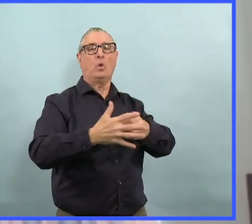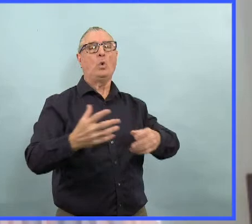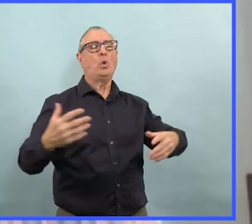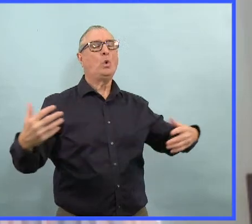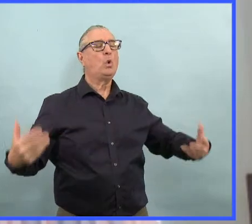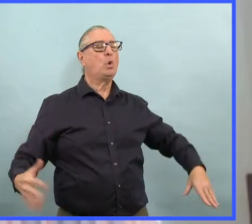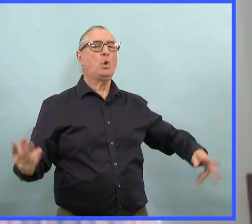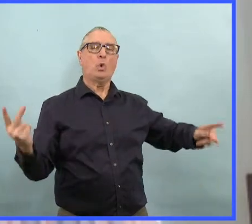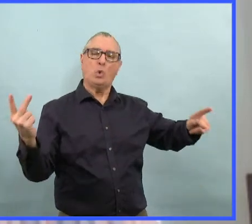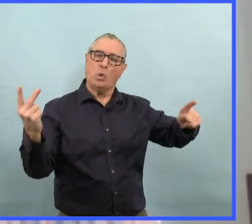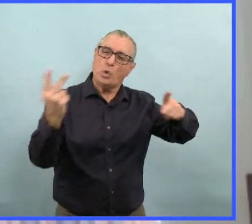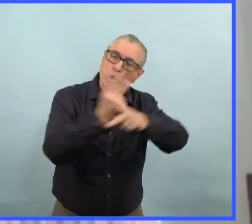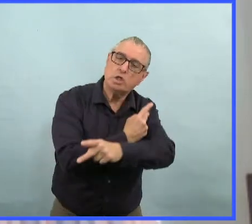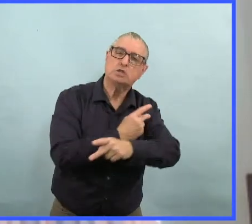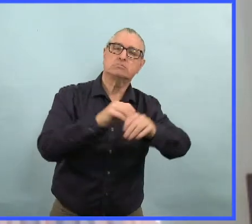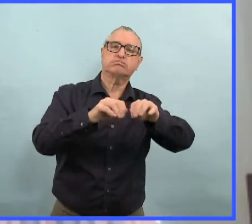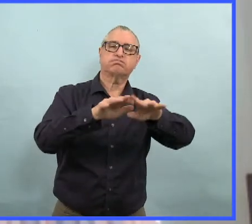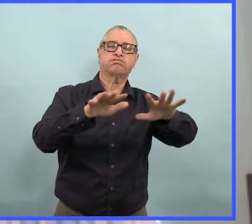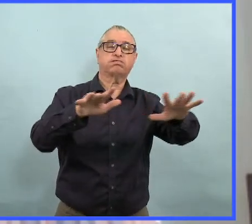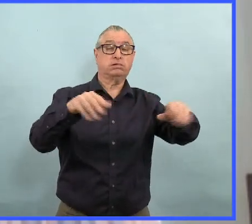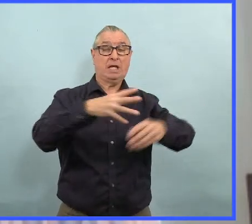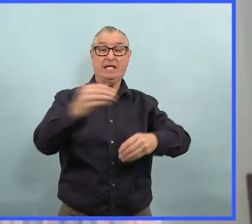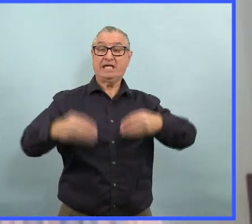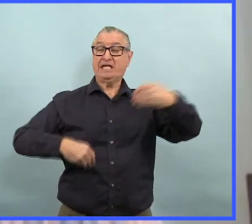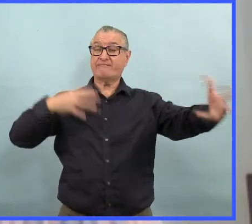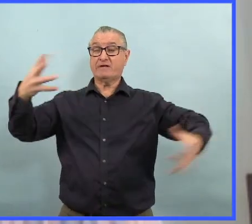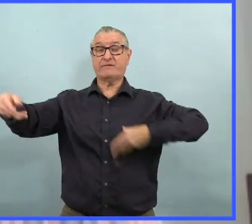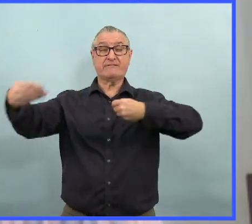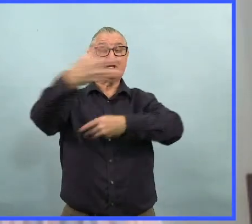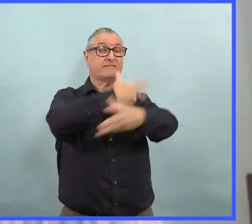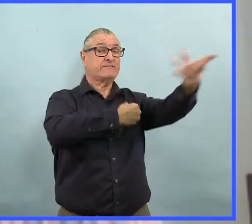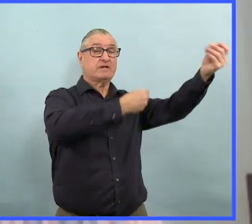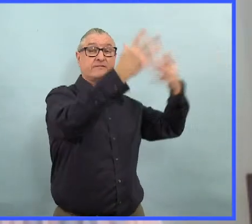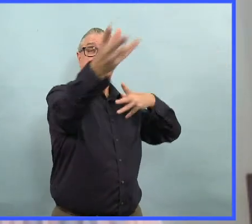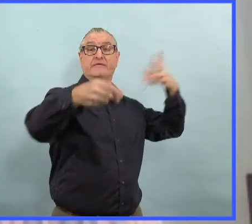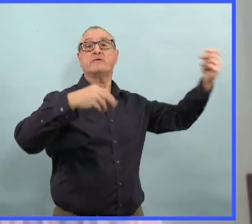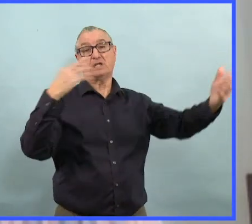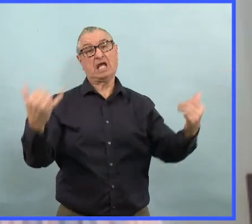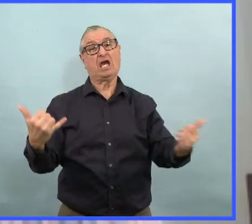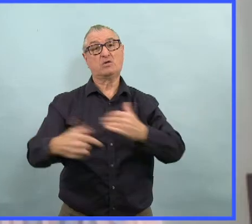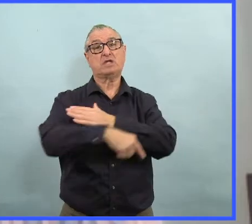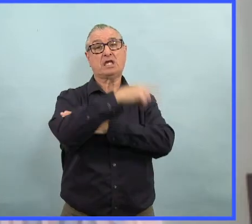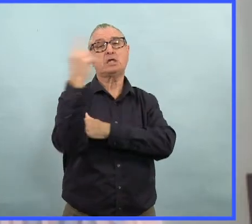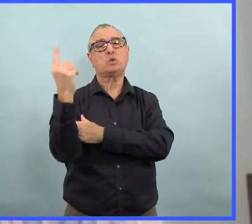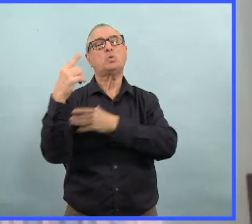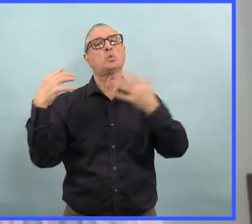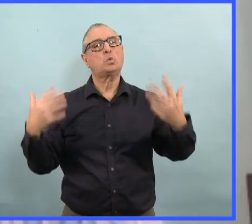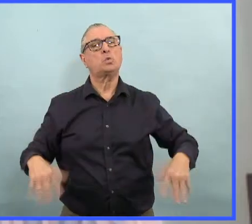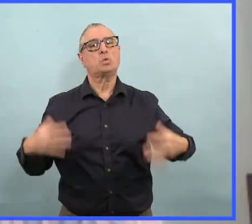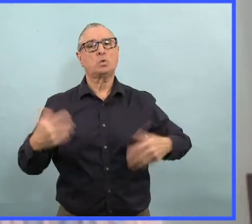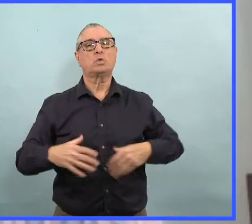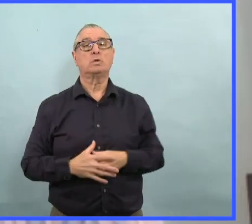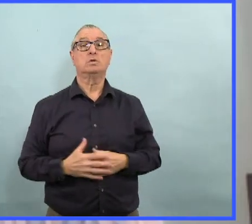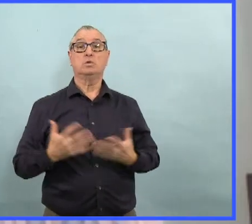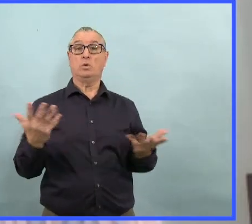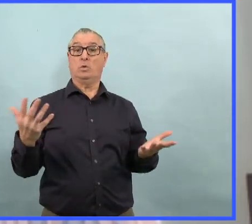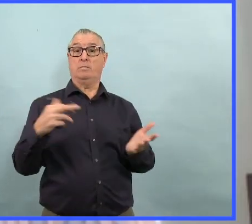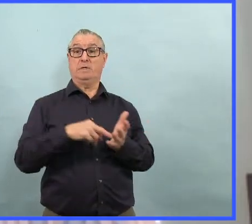um as well as um you know limitations in being able to test everyone who's symptomatic uh so as